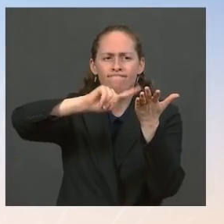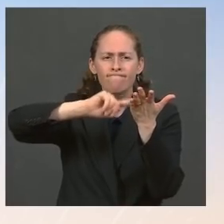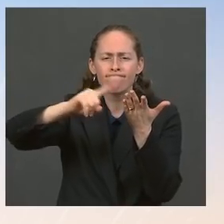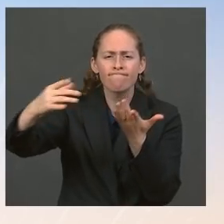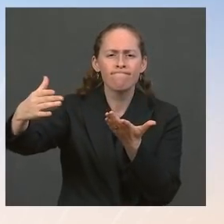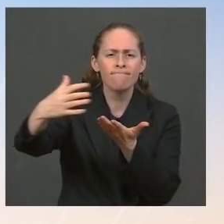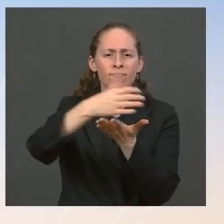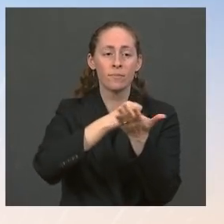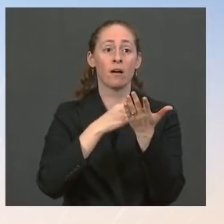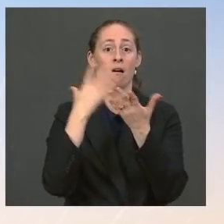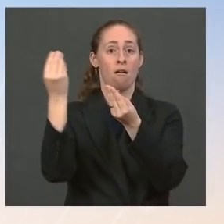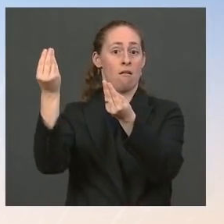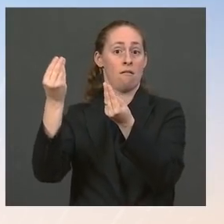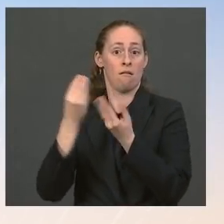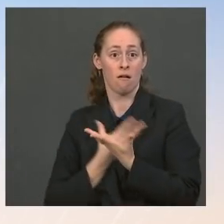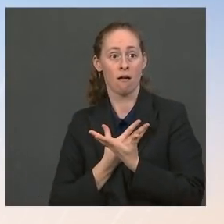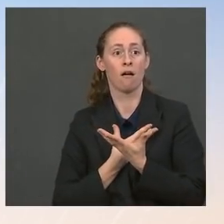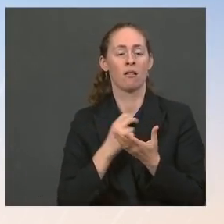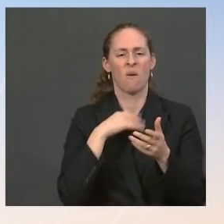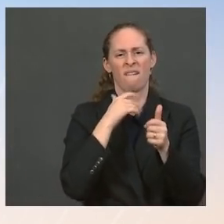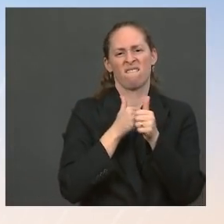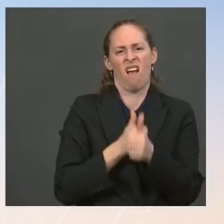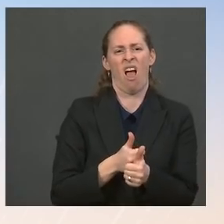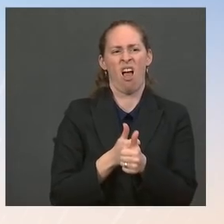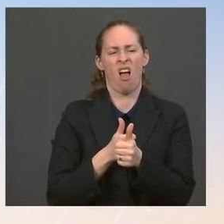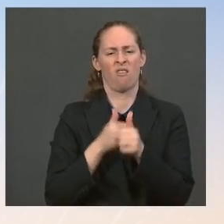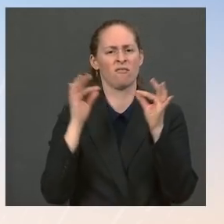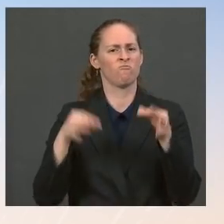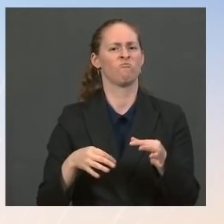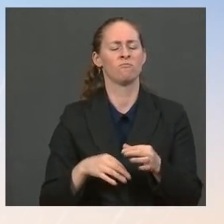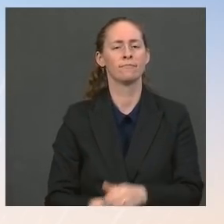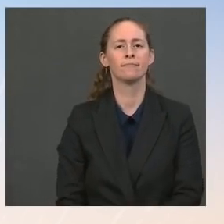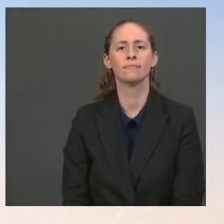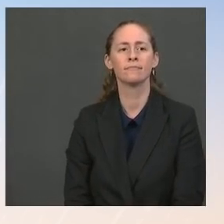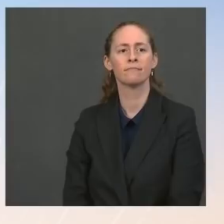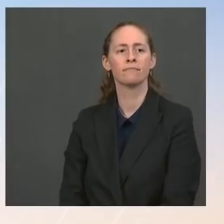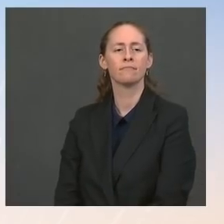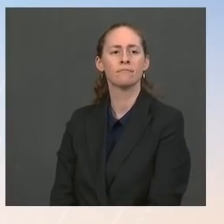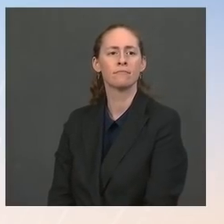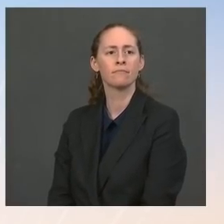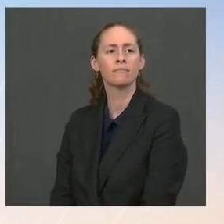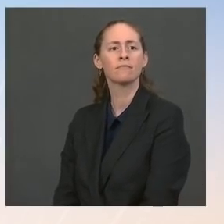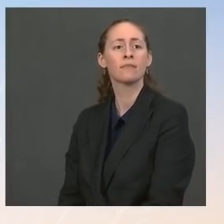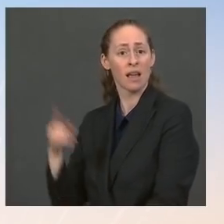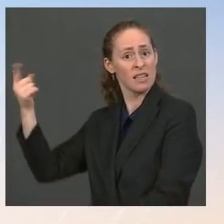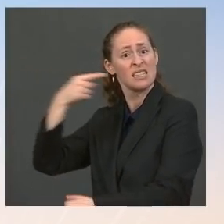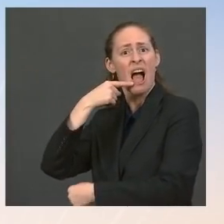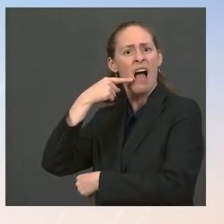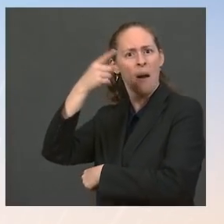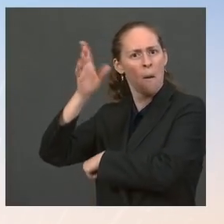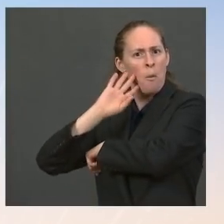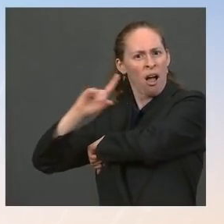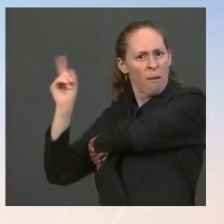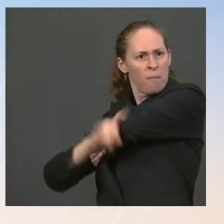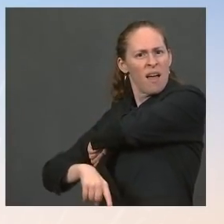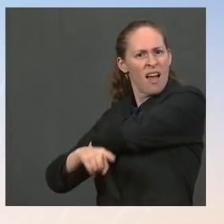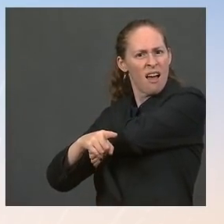by those facts and nothing less and nothing more. The Press: But the President said that they would pay, so you guys are not on the same page on that? Secretary Mayorkas: I think the President was speaking in terms of the horror